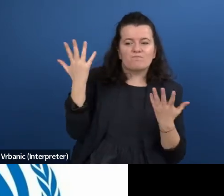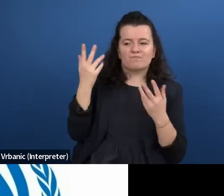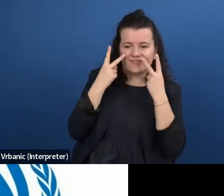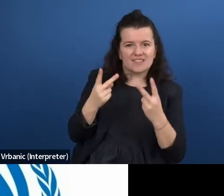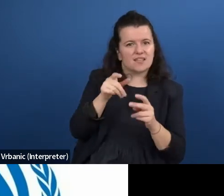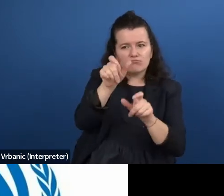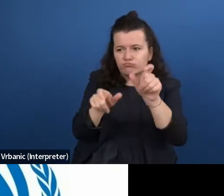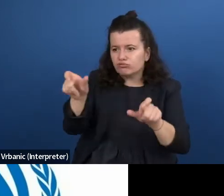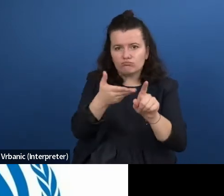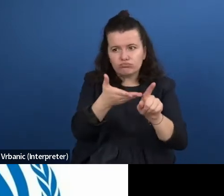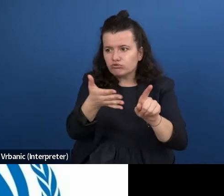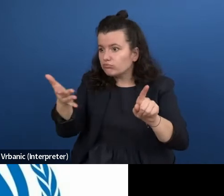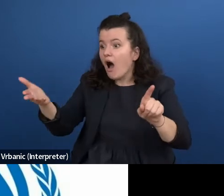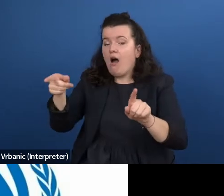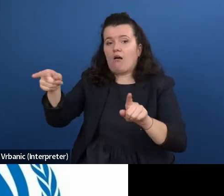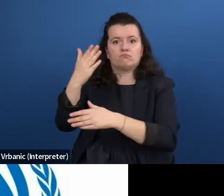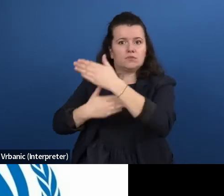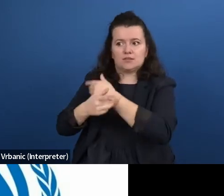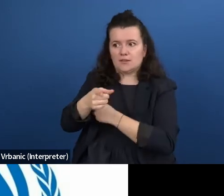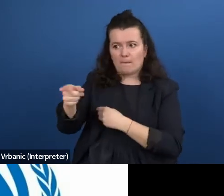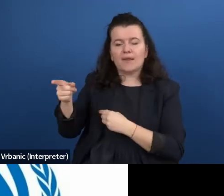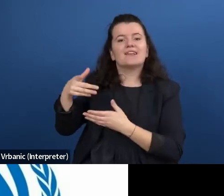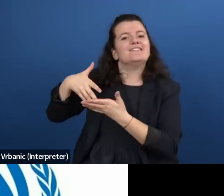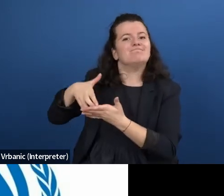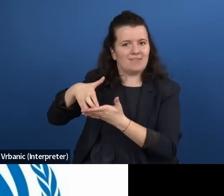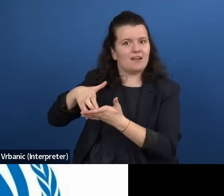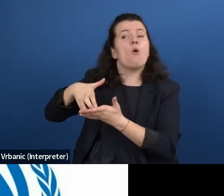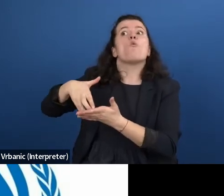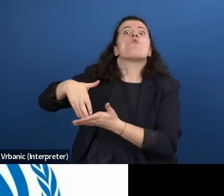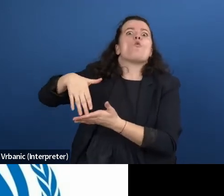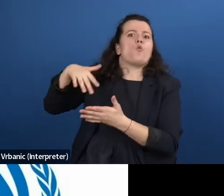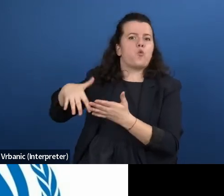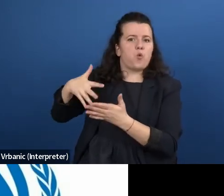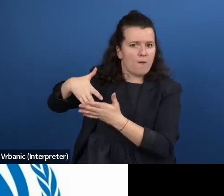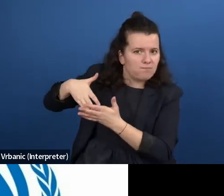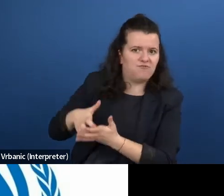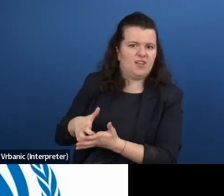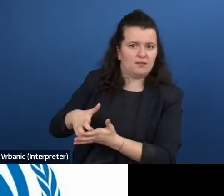for persons with disabilities who are seeking asylum as well as for trafficked persons.